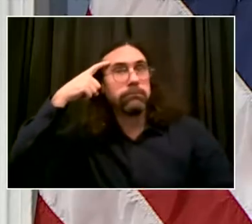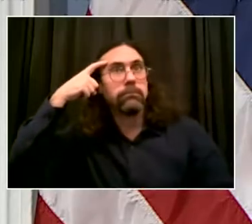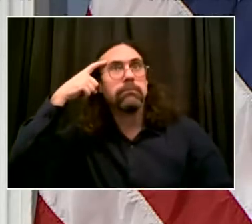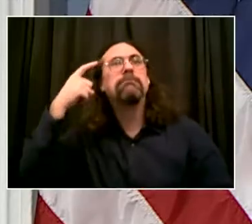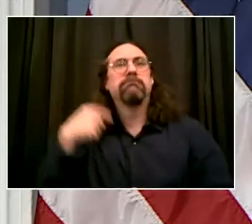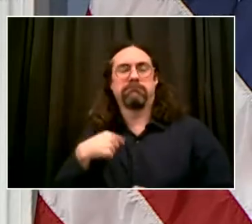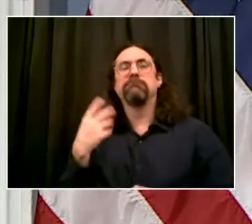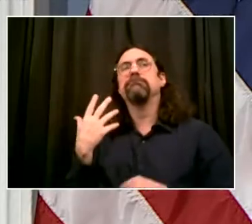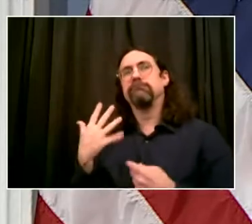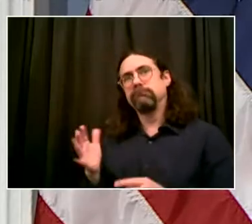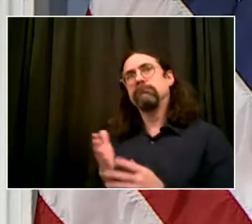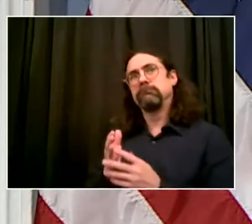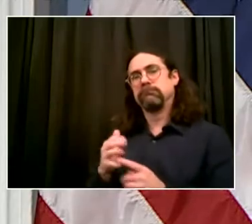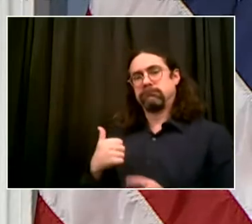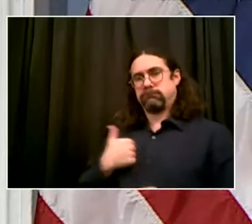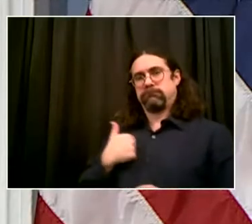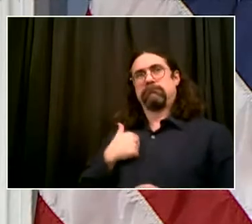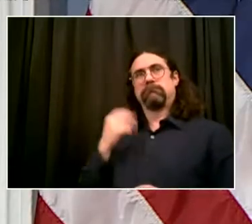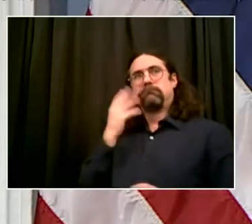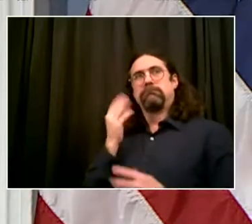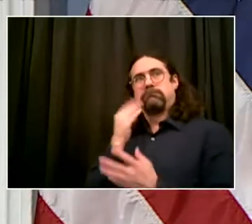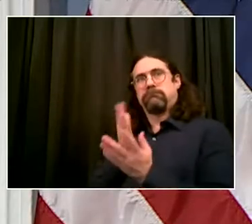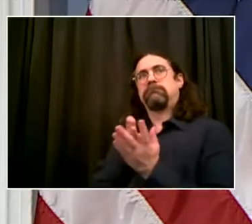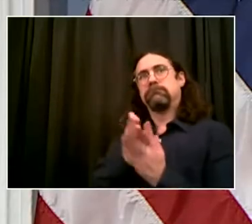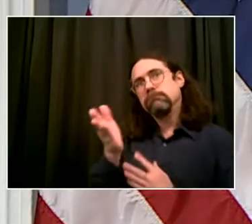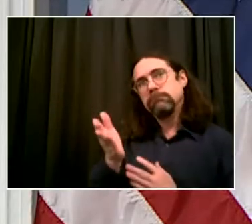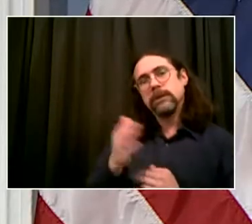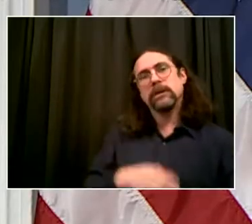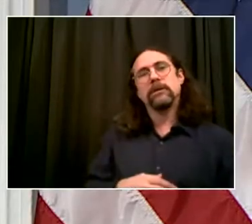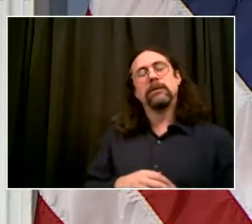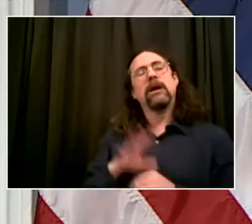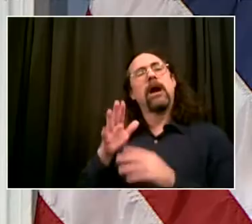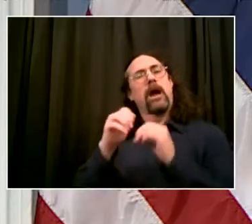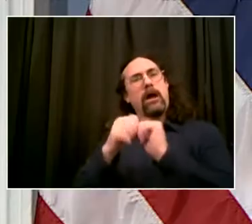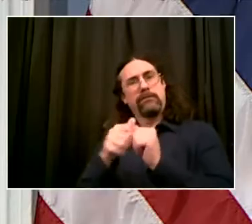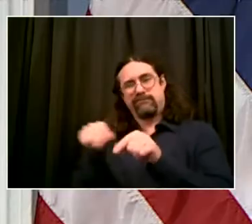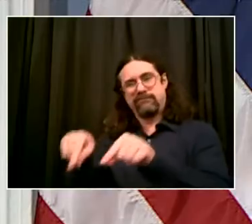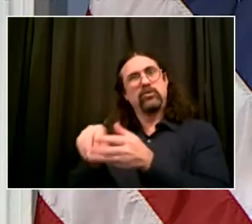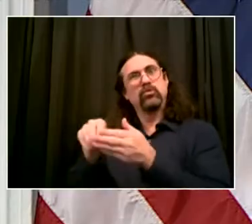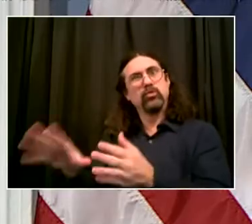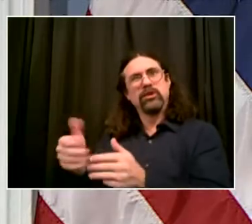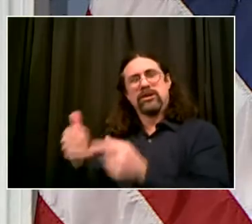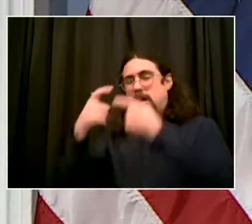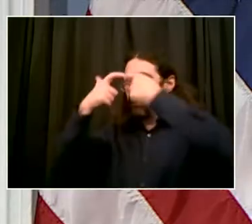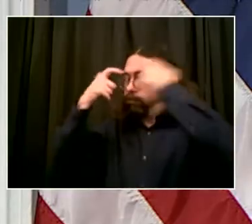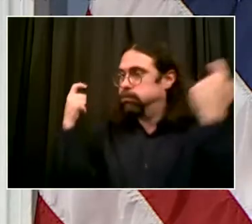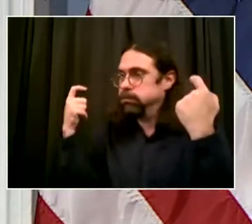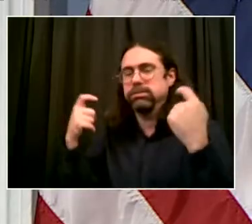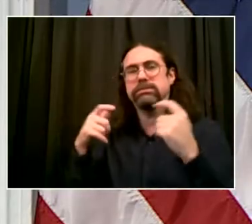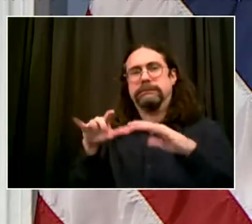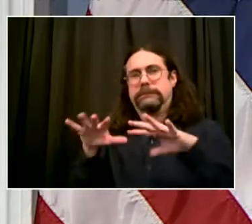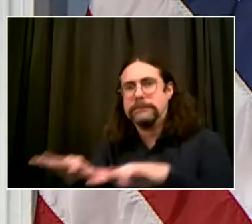ARE THINKING ABOUT IN TERMS OF A LONG-TERM PLAN AND WHY WE ARE TALKING G ABOUT THIS RIGHT NOW, WE ARE LITERALALYL LOOKING UP AND LOOKING FORWARD,